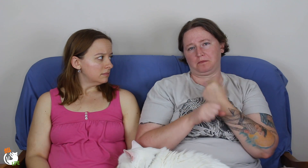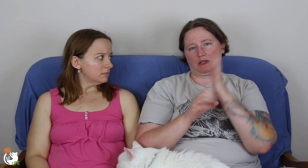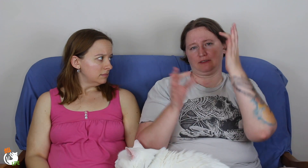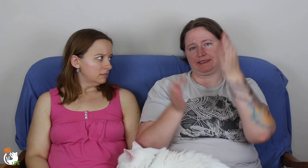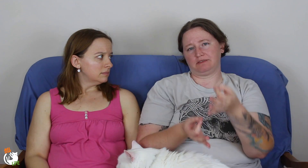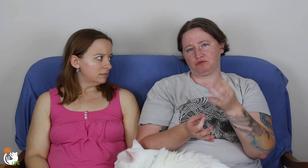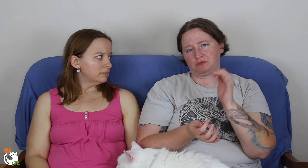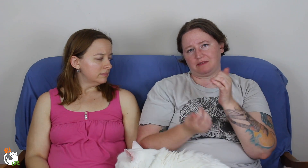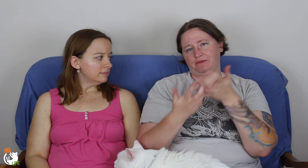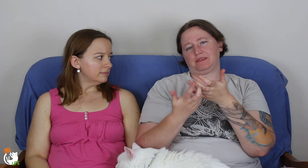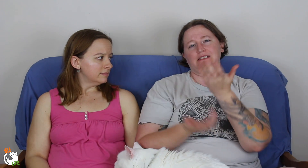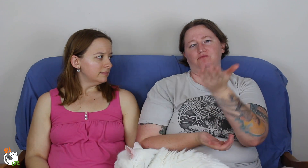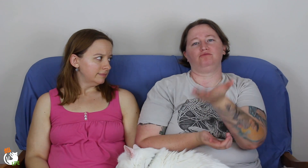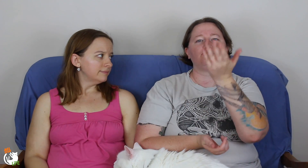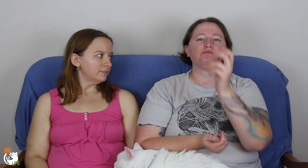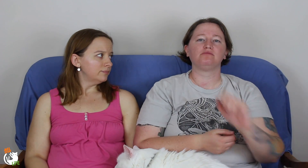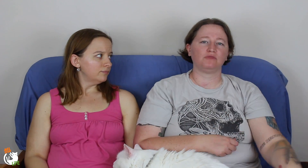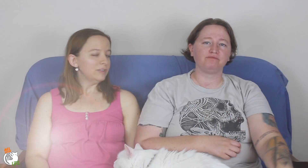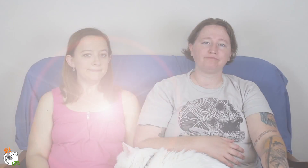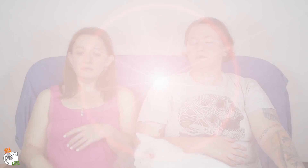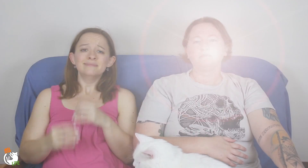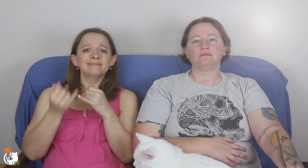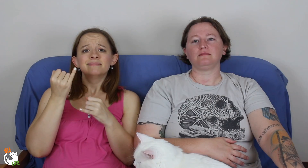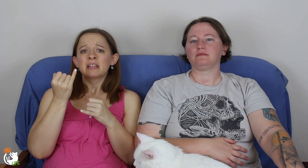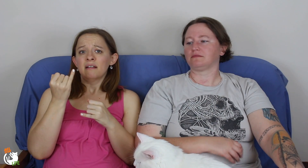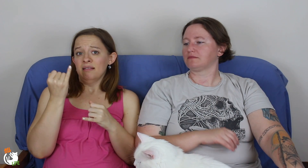before you make a decision and whatever fits best for you.